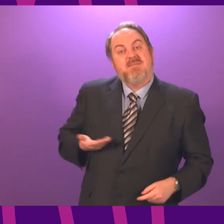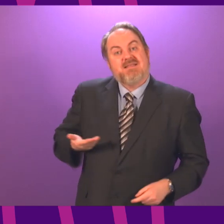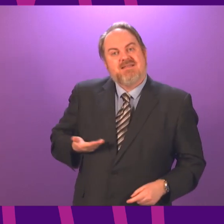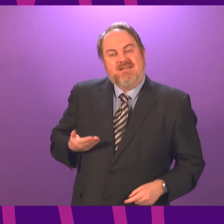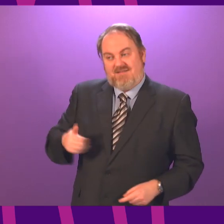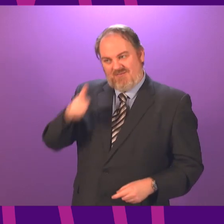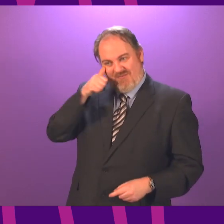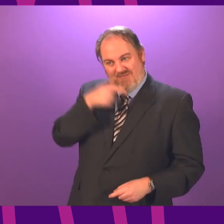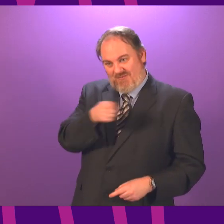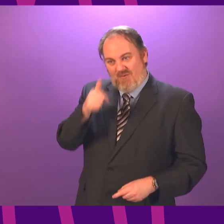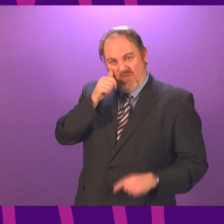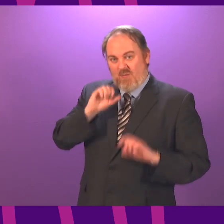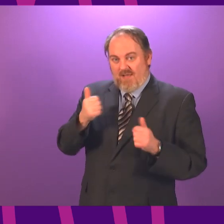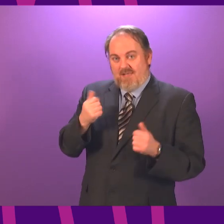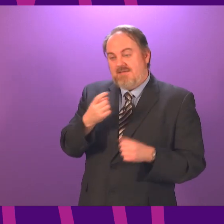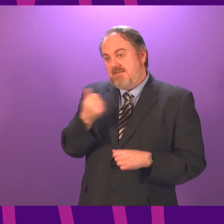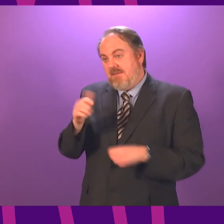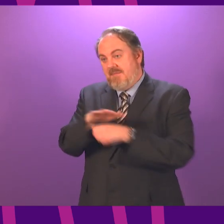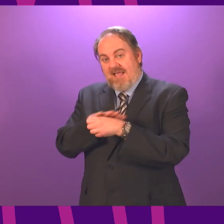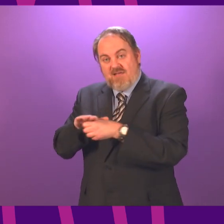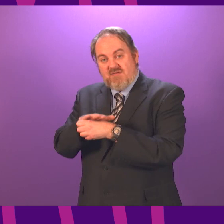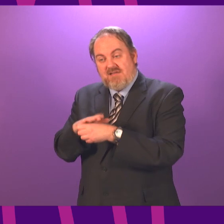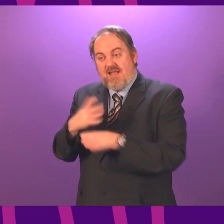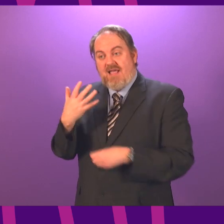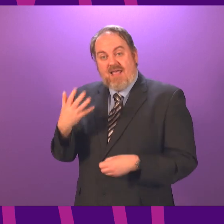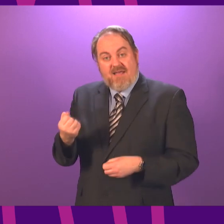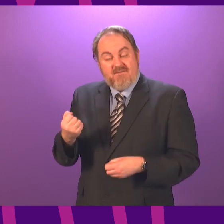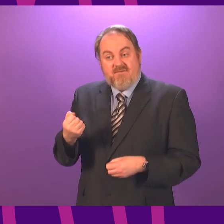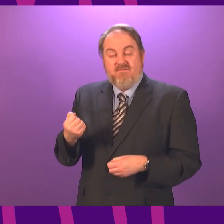member this, but even those parts of the country that have slightly greater freedom at the